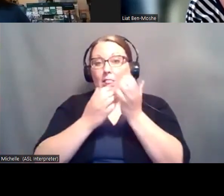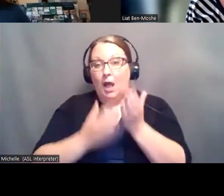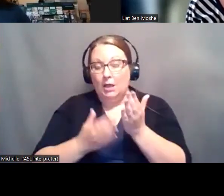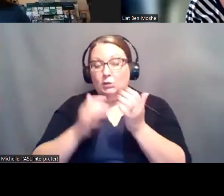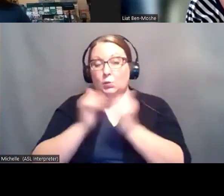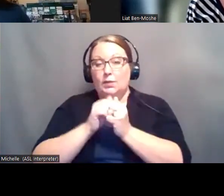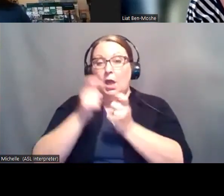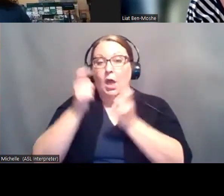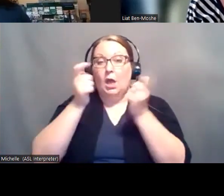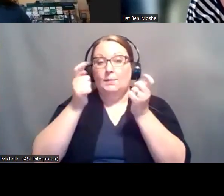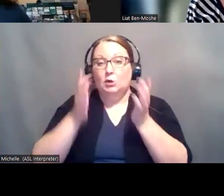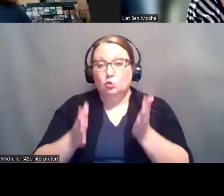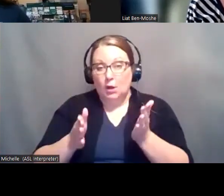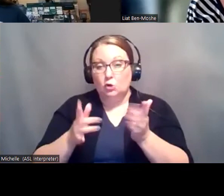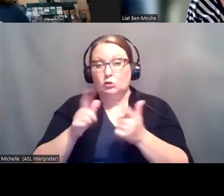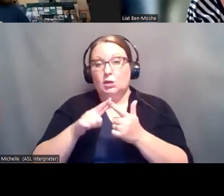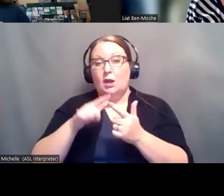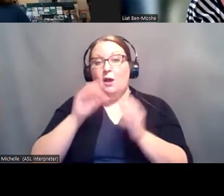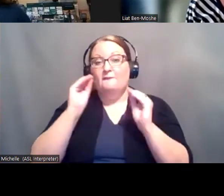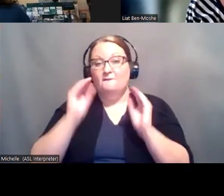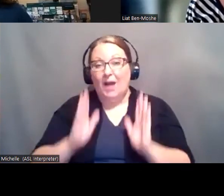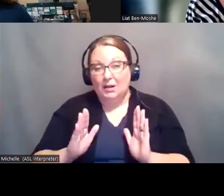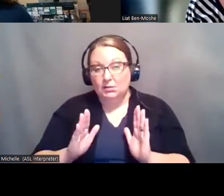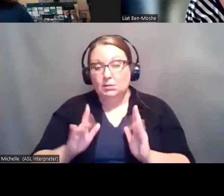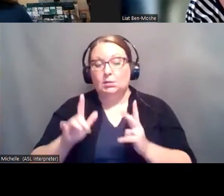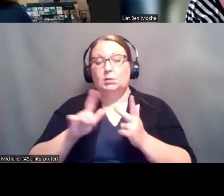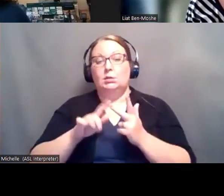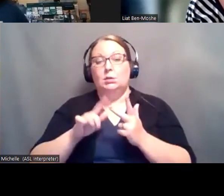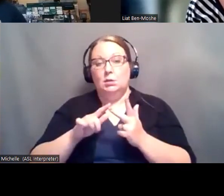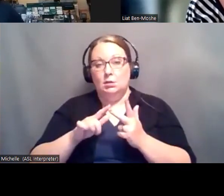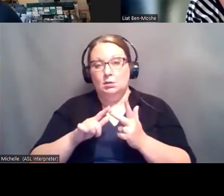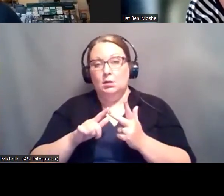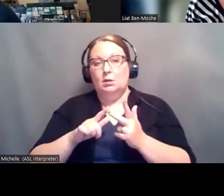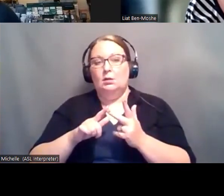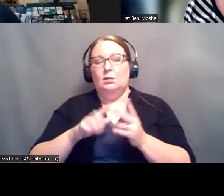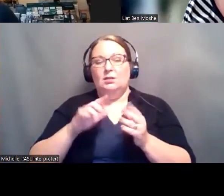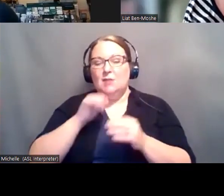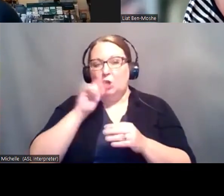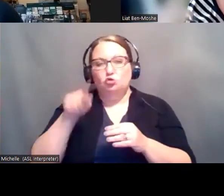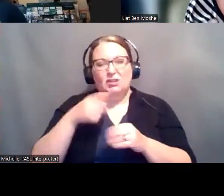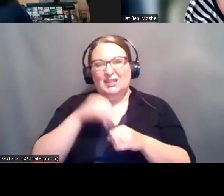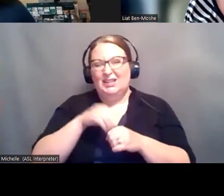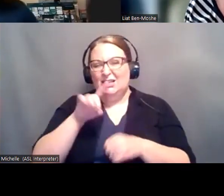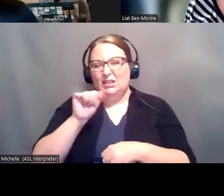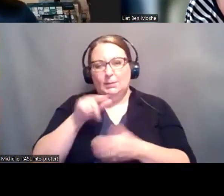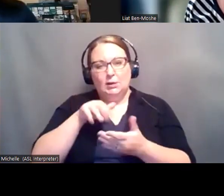finding allies, which are faculty beyond the Disability Studies program, who really came together.